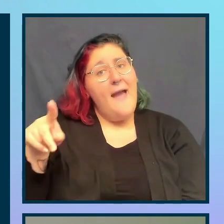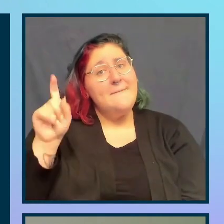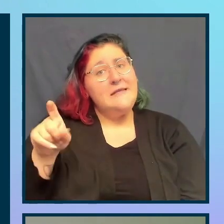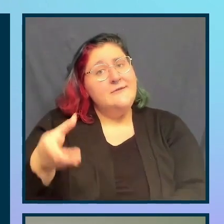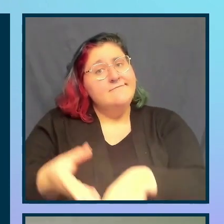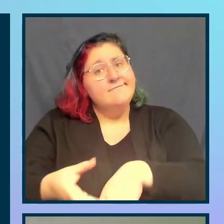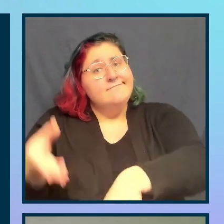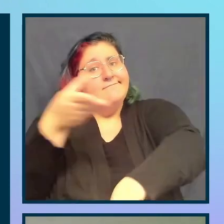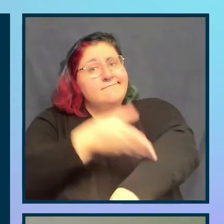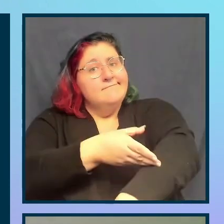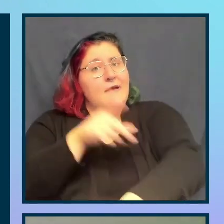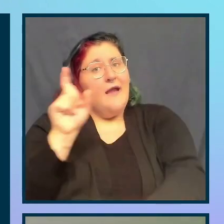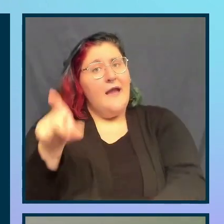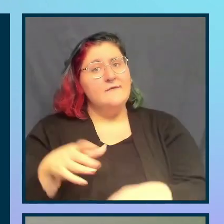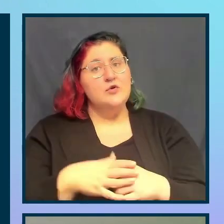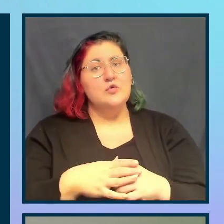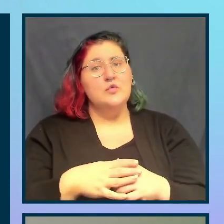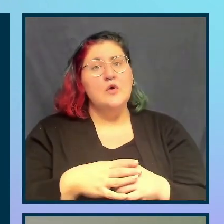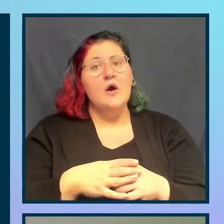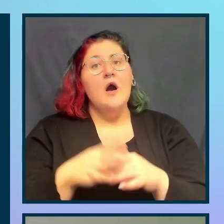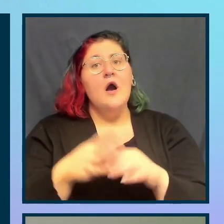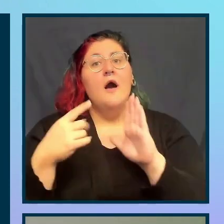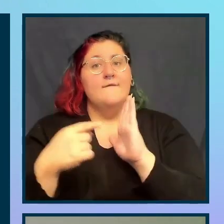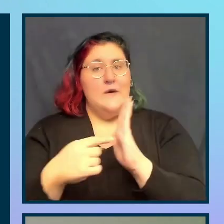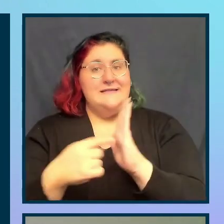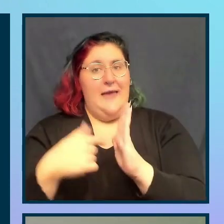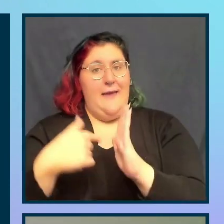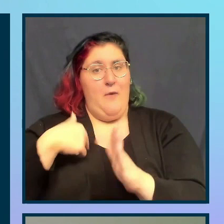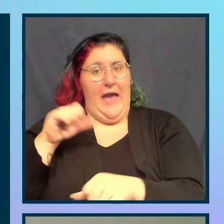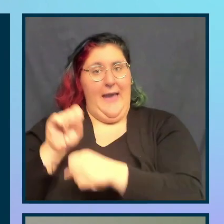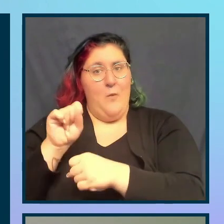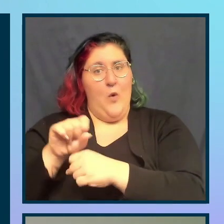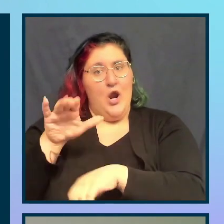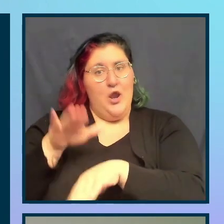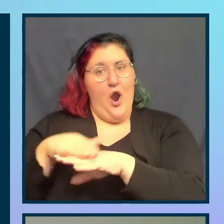For example, something that I'm working on right now is this idea of like tabs that can close